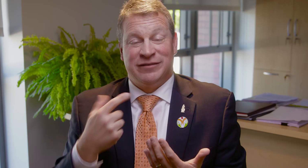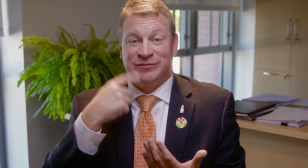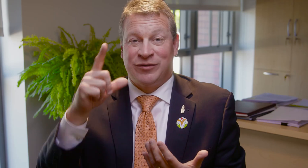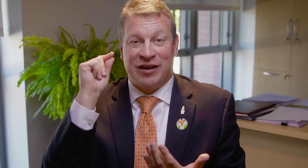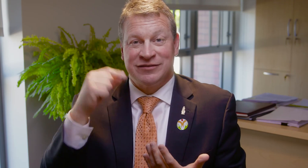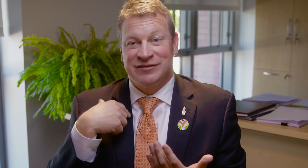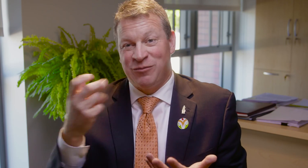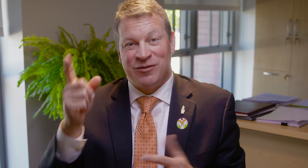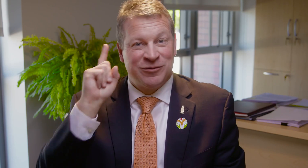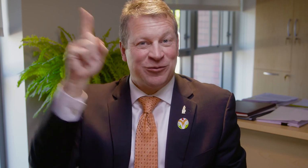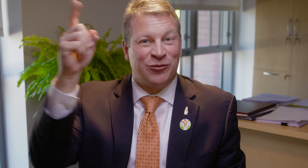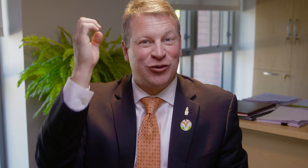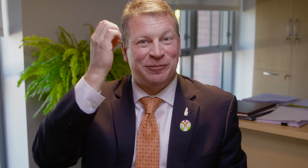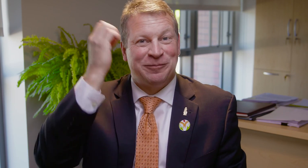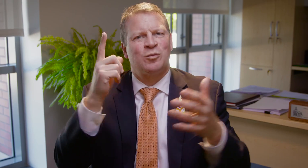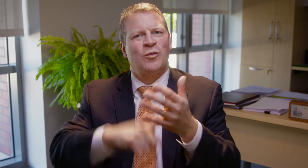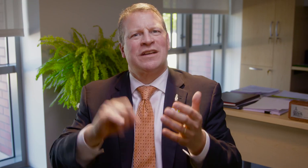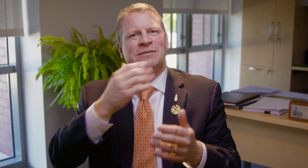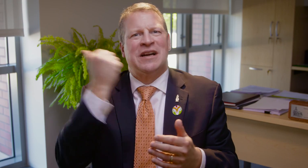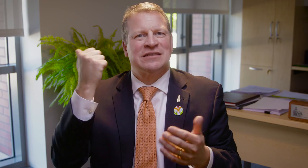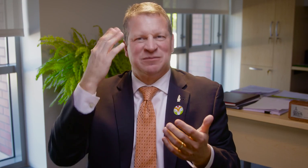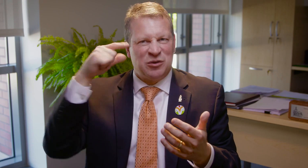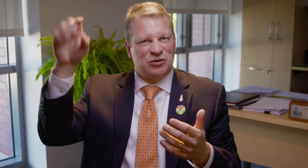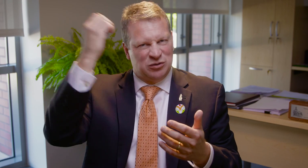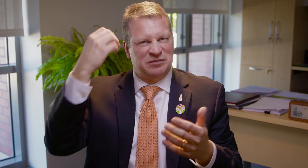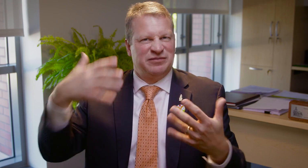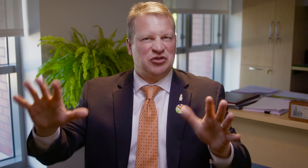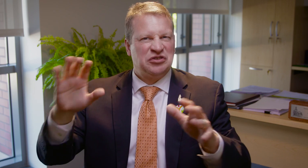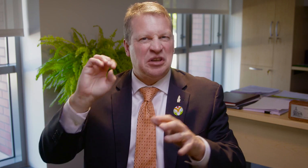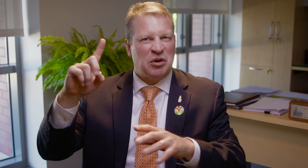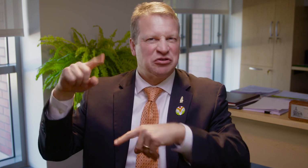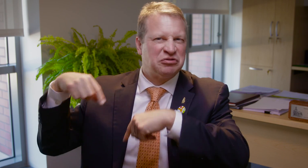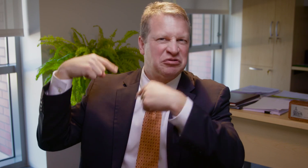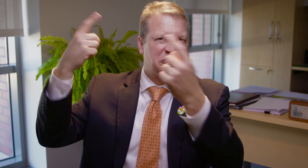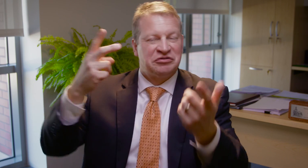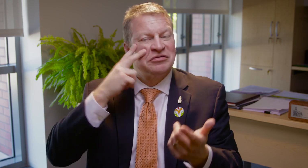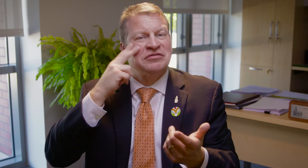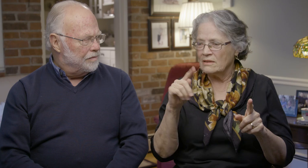Alice's father told Gallaudet to go to Europe to find out what would be best for her since their education system had been established for many years.